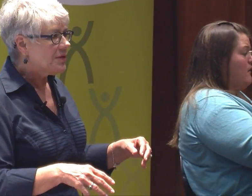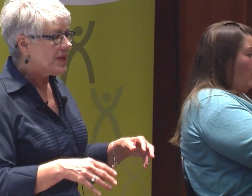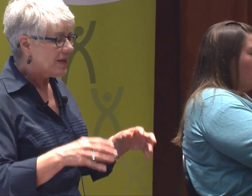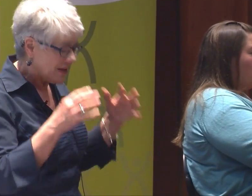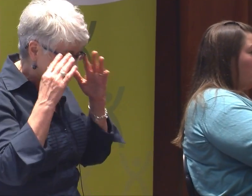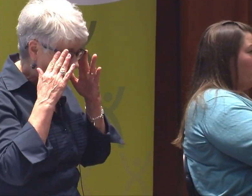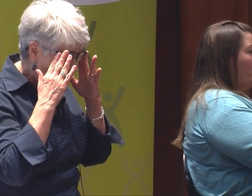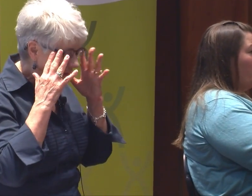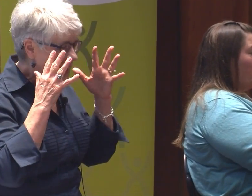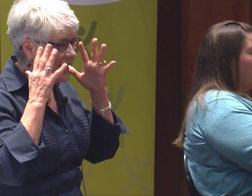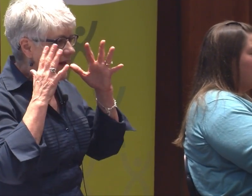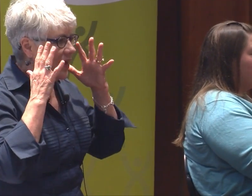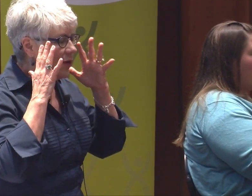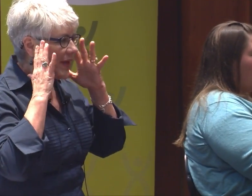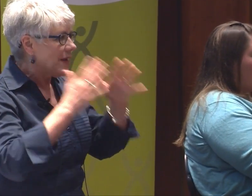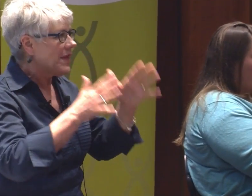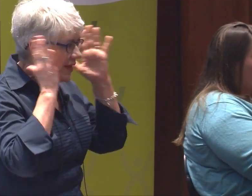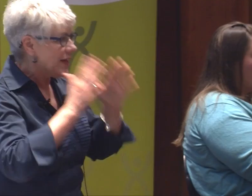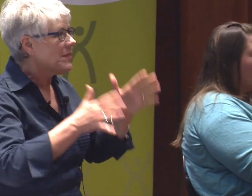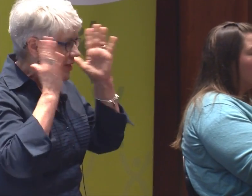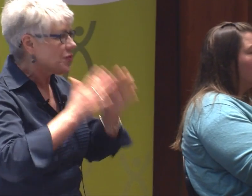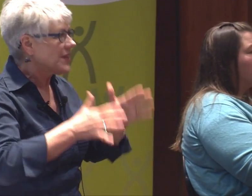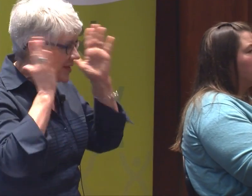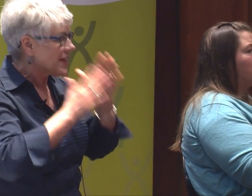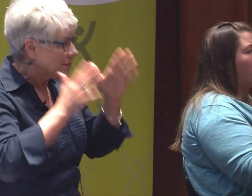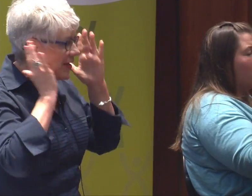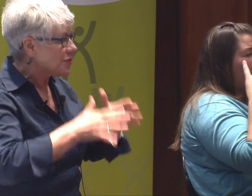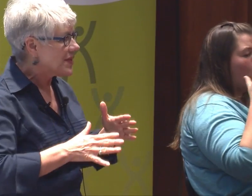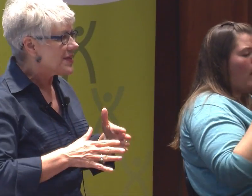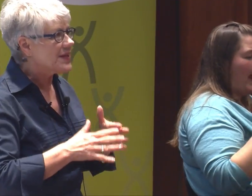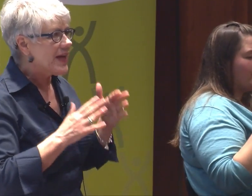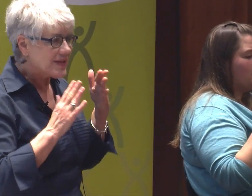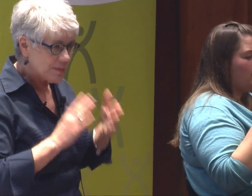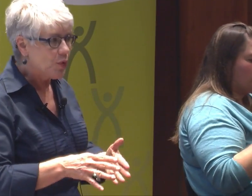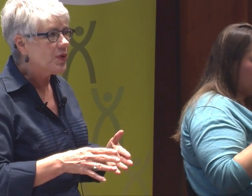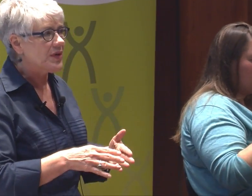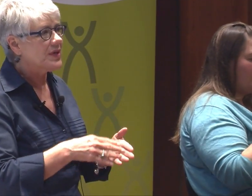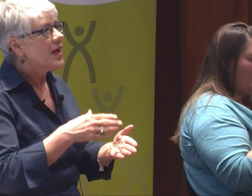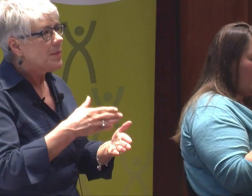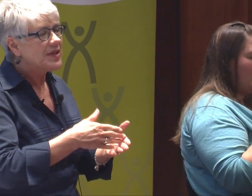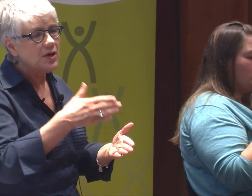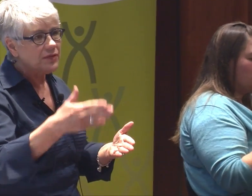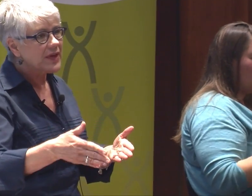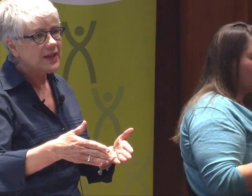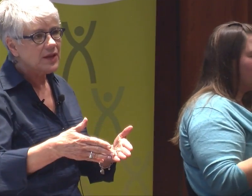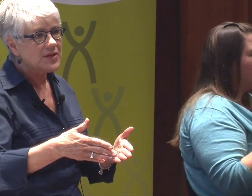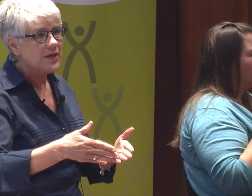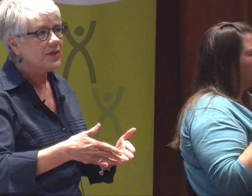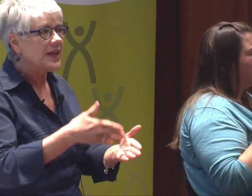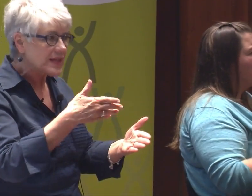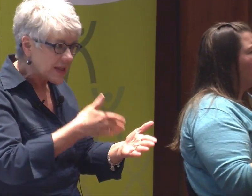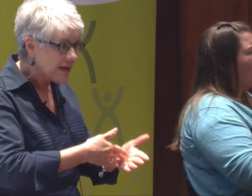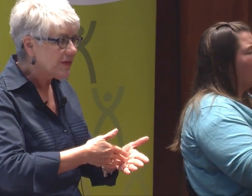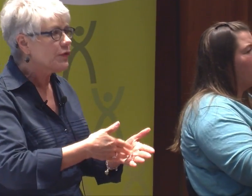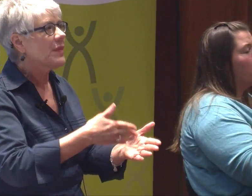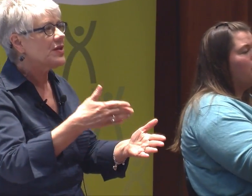I think we kind of have that "Oh we got to let them make choices. Let them make choices." And that's important, but don't forget those other things.